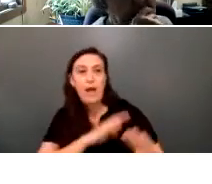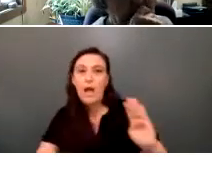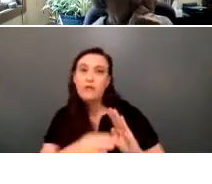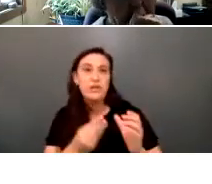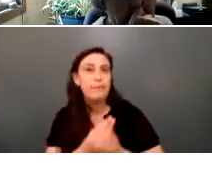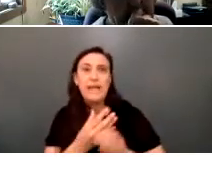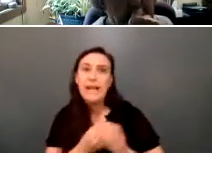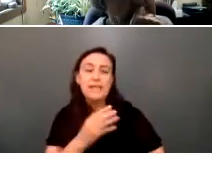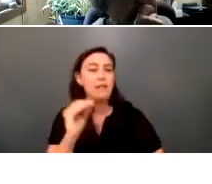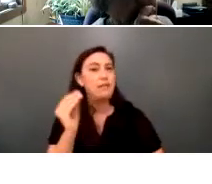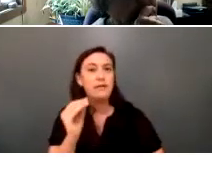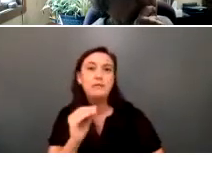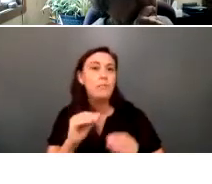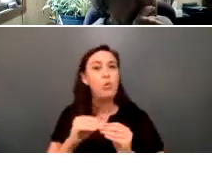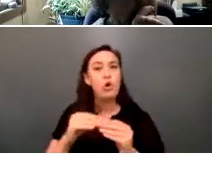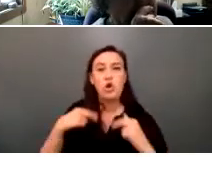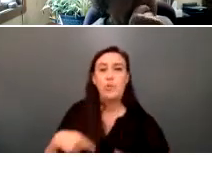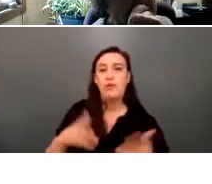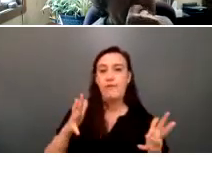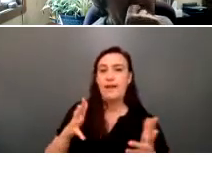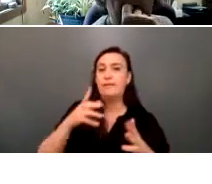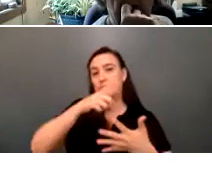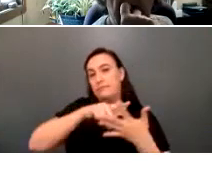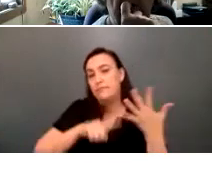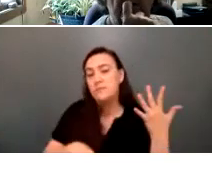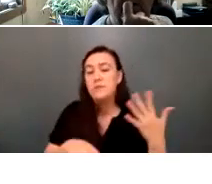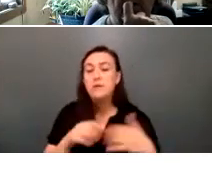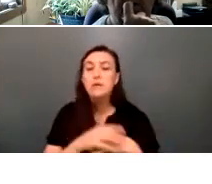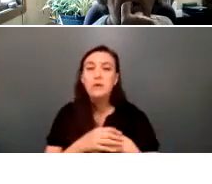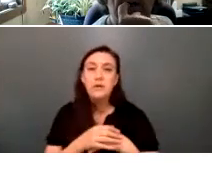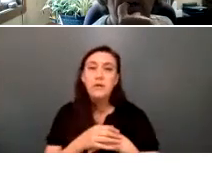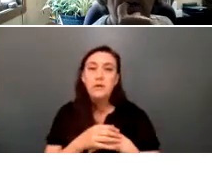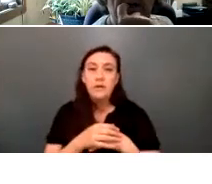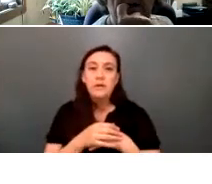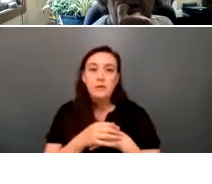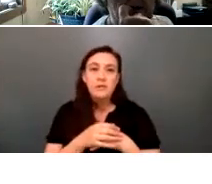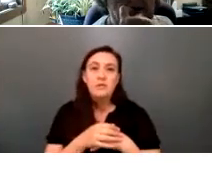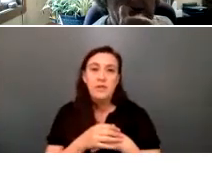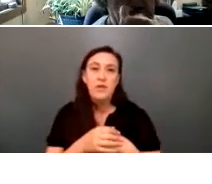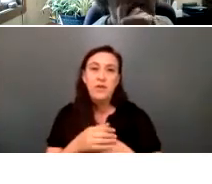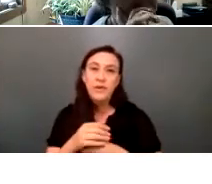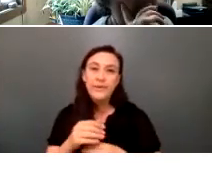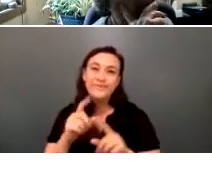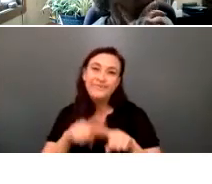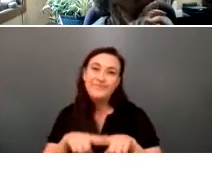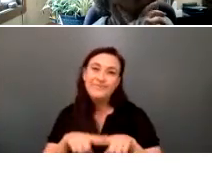or agriculture or some of those other things that you might. See with a biology degree is so really it can.